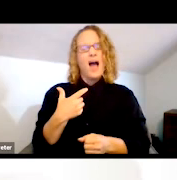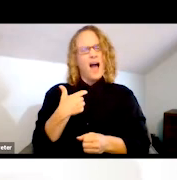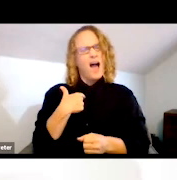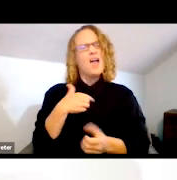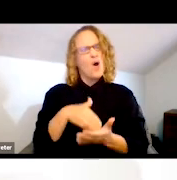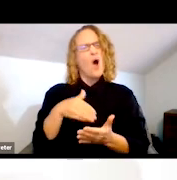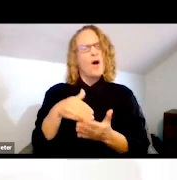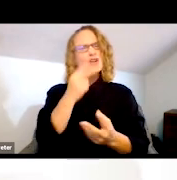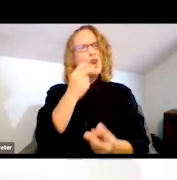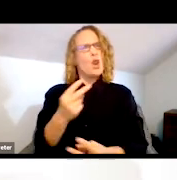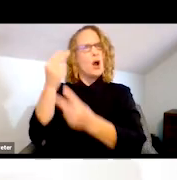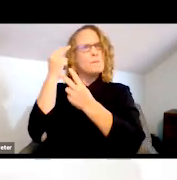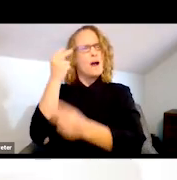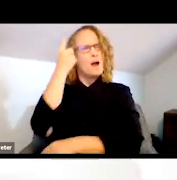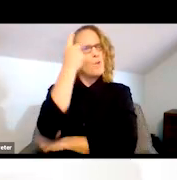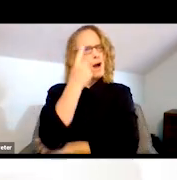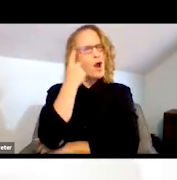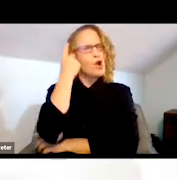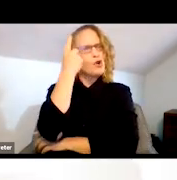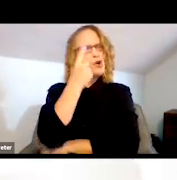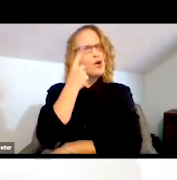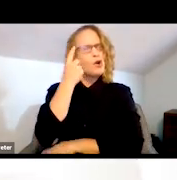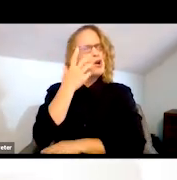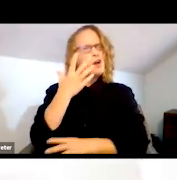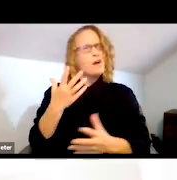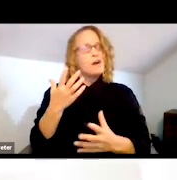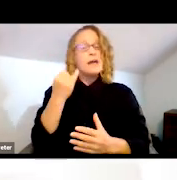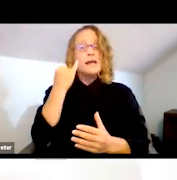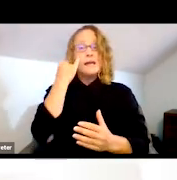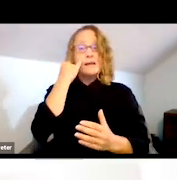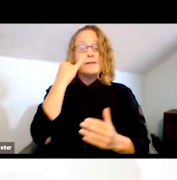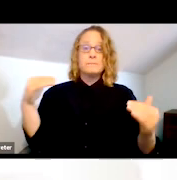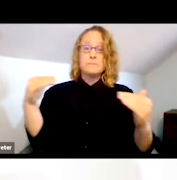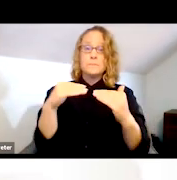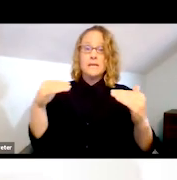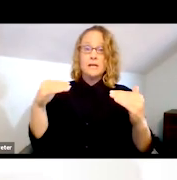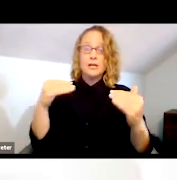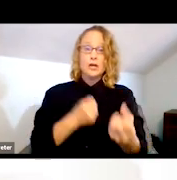and to send out some hope to say that, thank God we do recover.